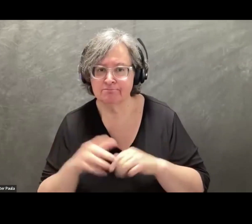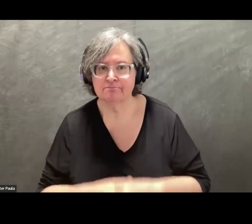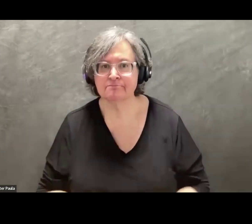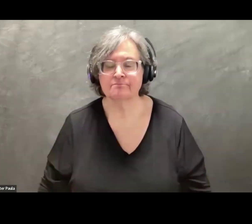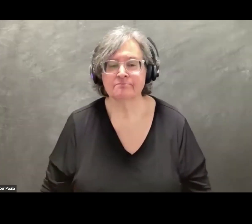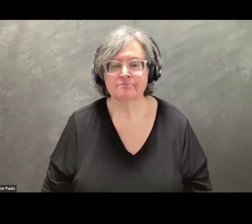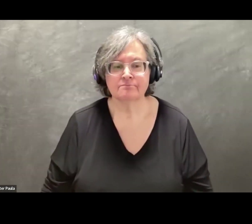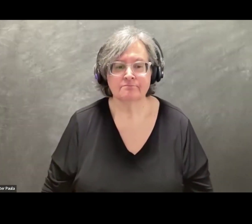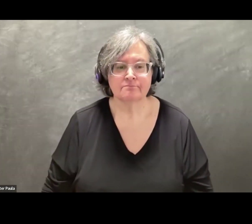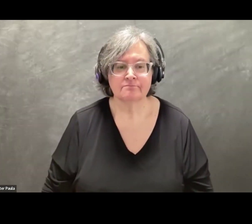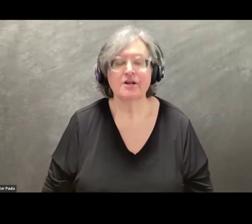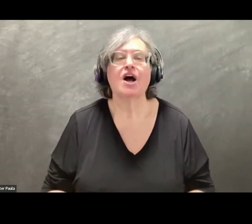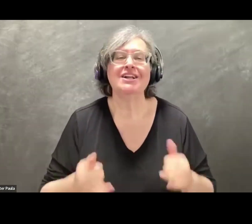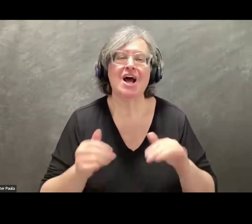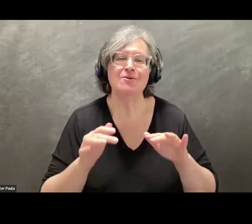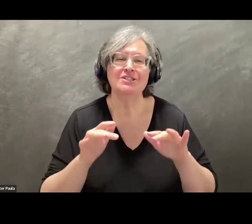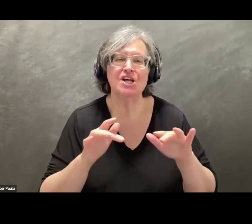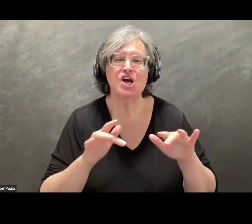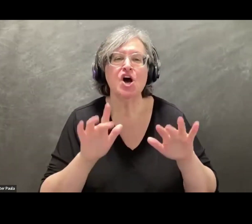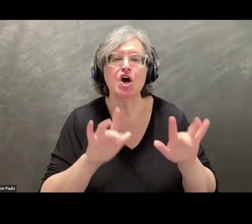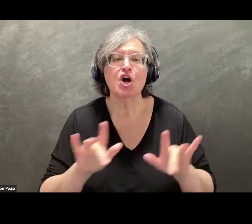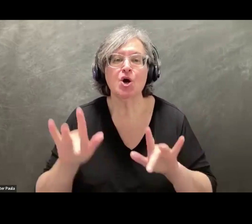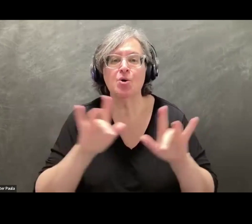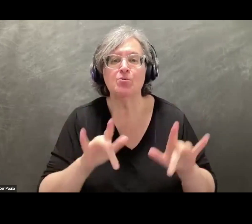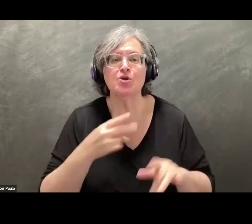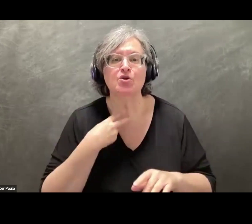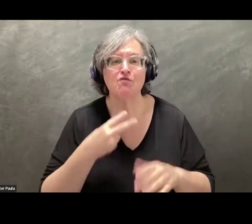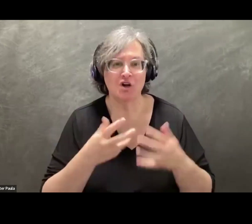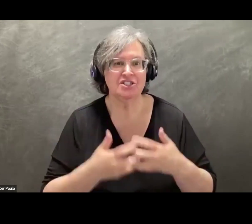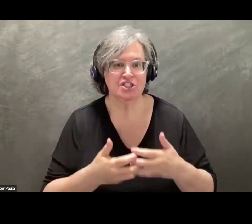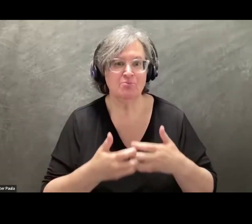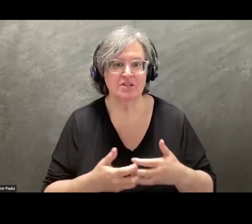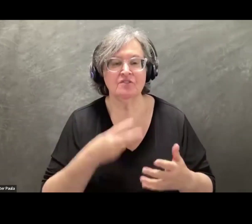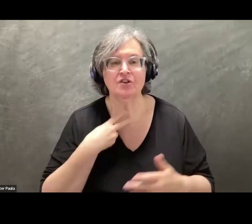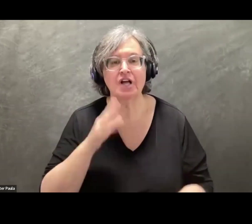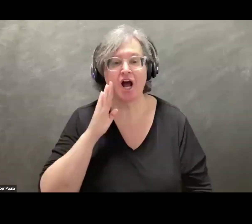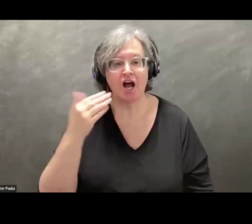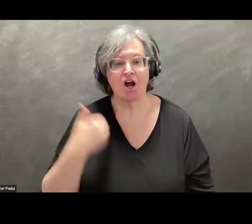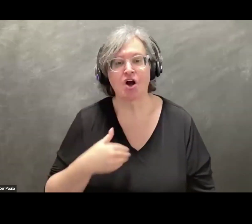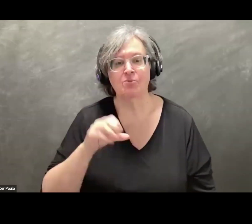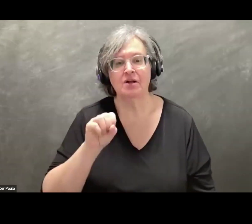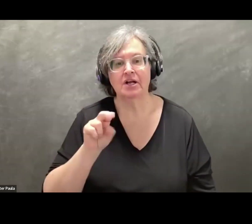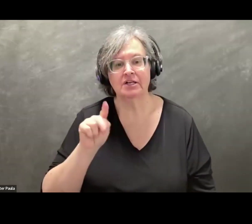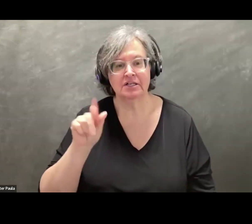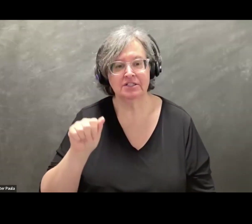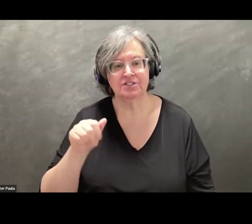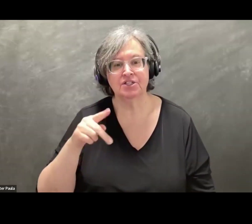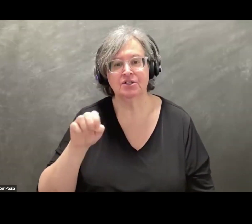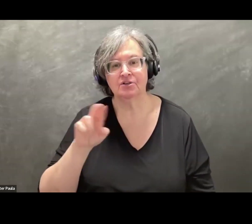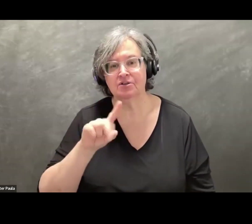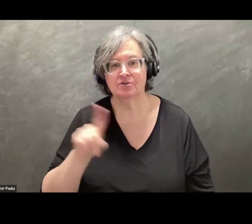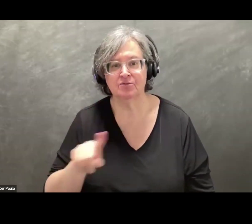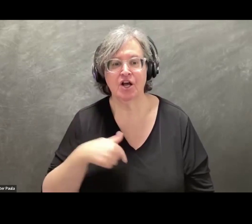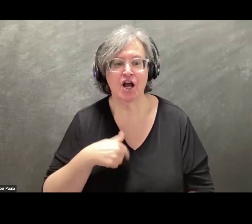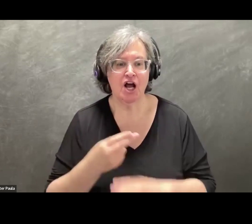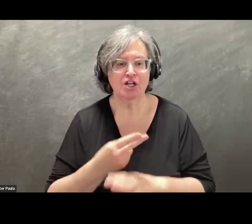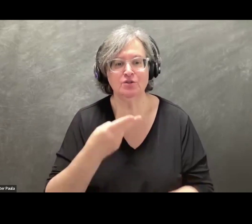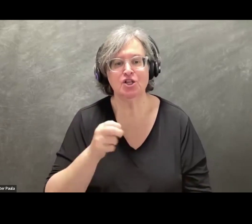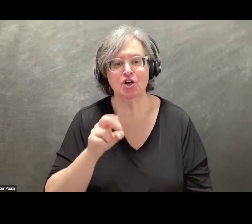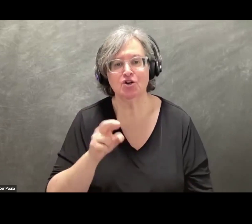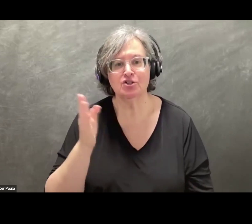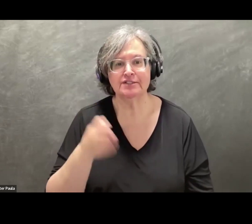Hi. My name is Santa Perez. My pronouns are her, slash she. I